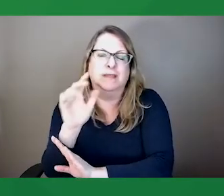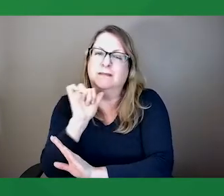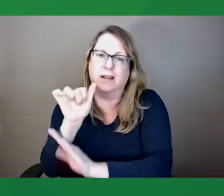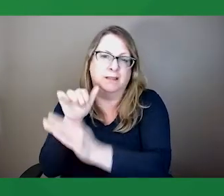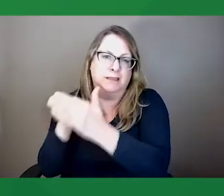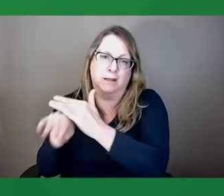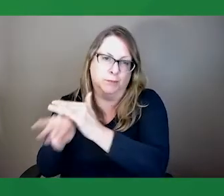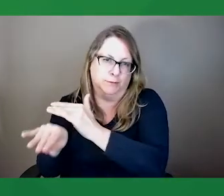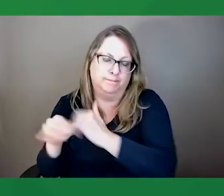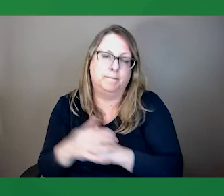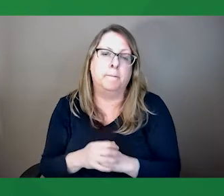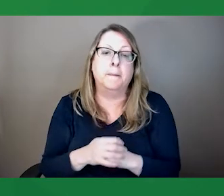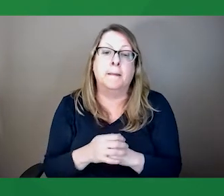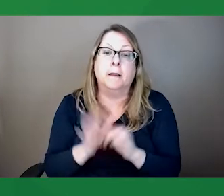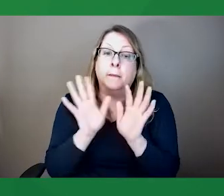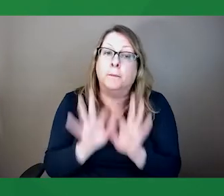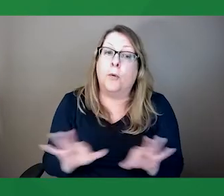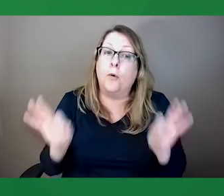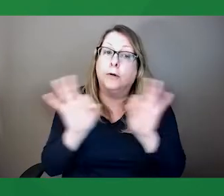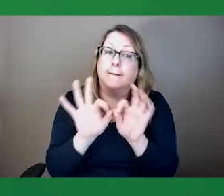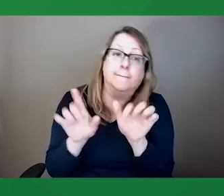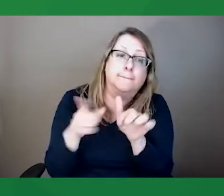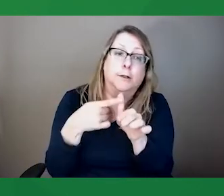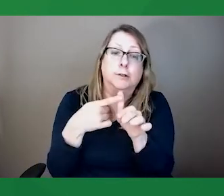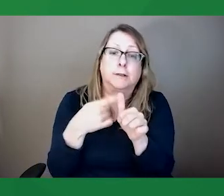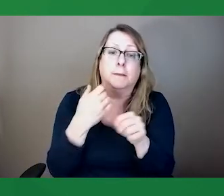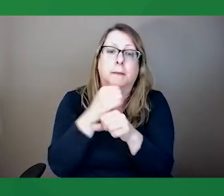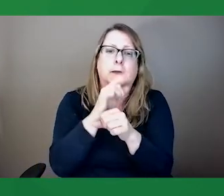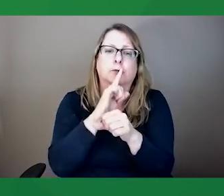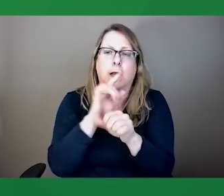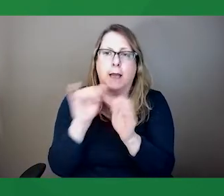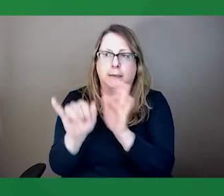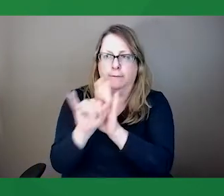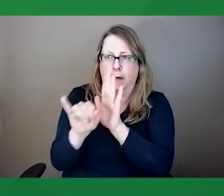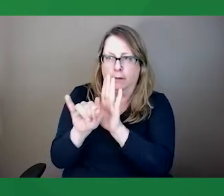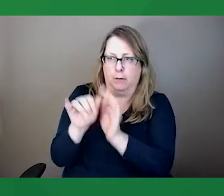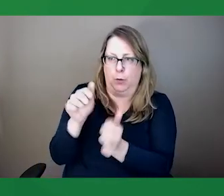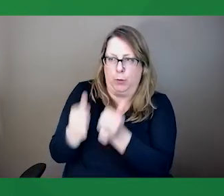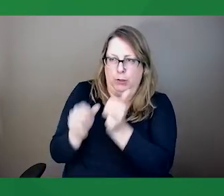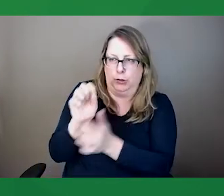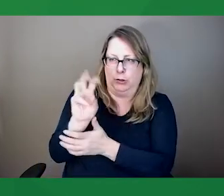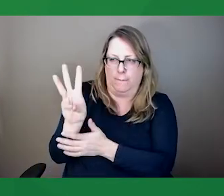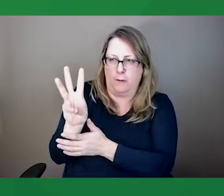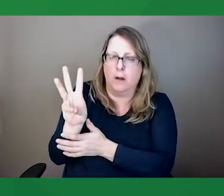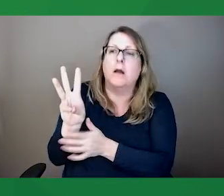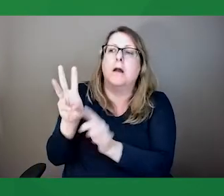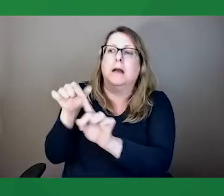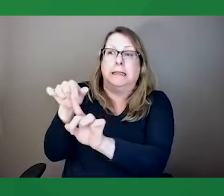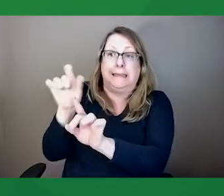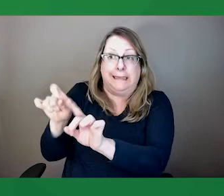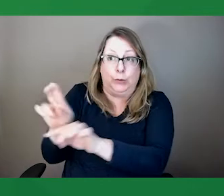So first thing is making sure that you try to identify those ones and then go to your procurement teams